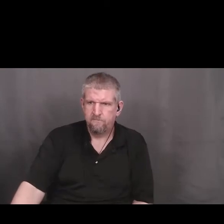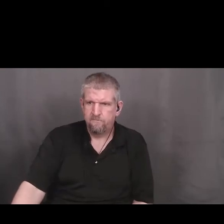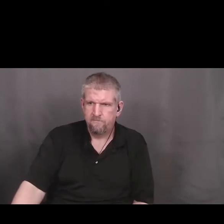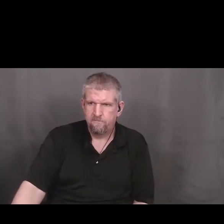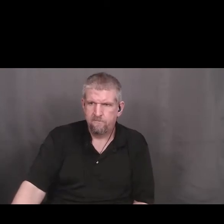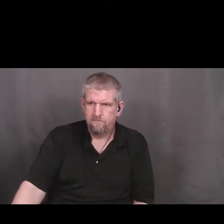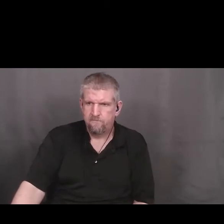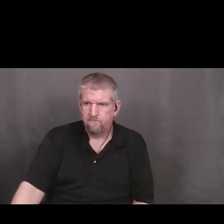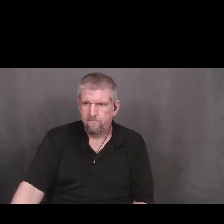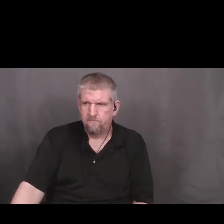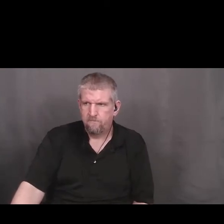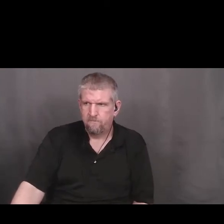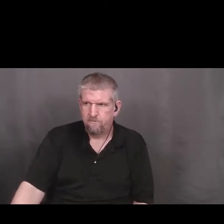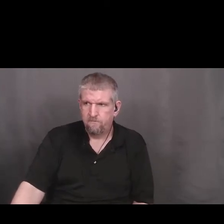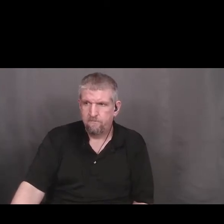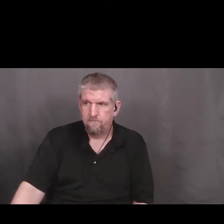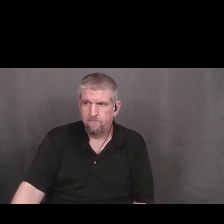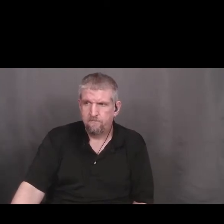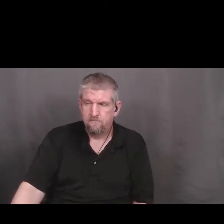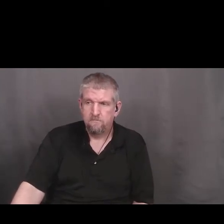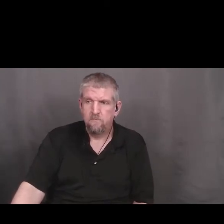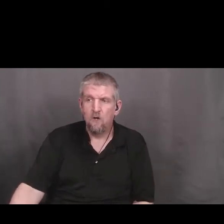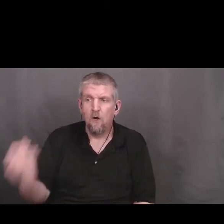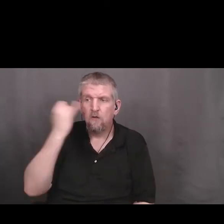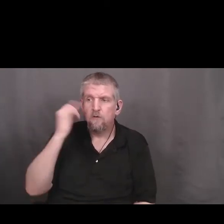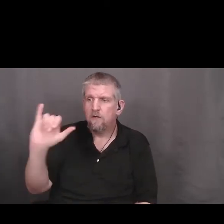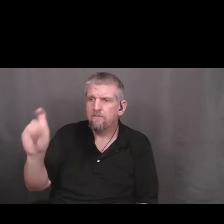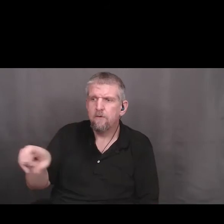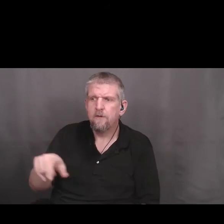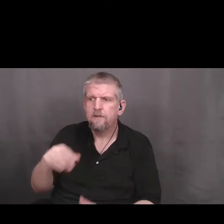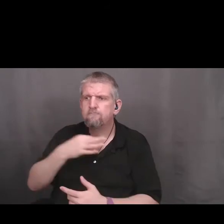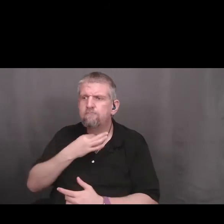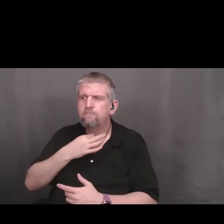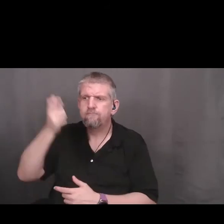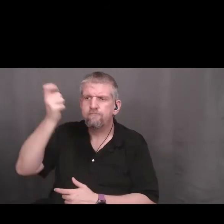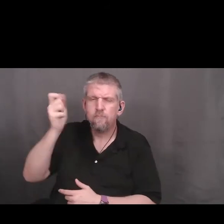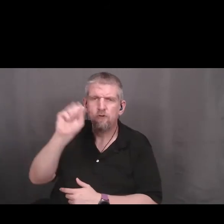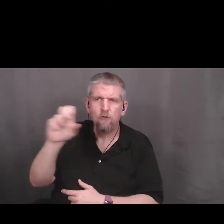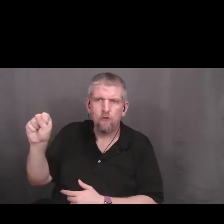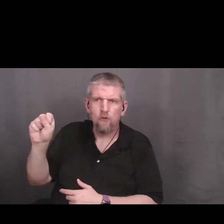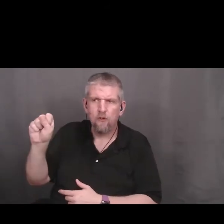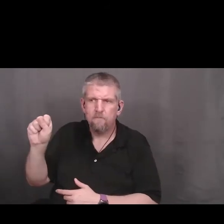Likewise, if someone needs an appointment regarding social security benefits, you can email Jonathan,